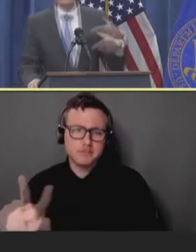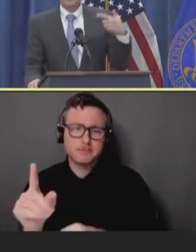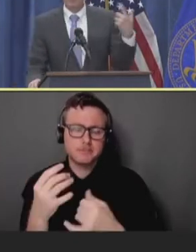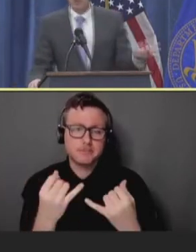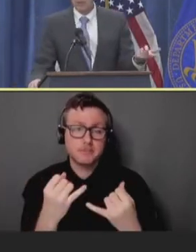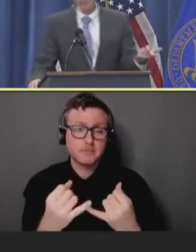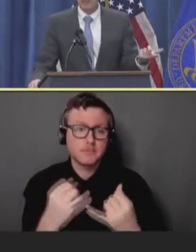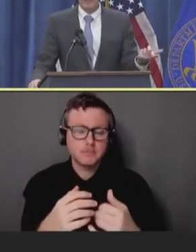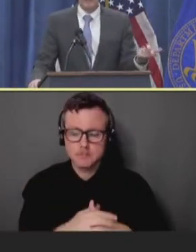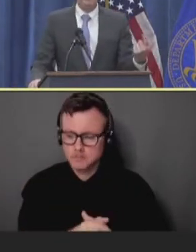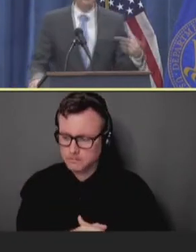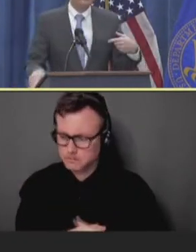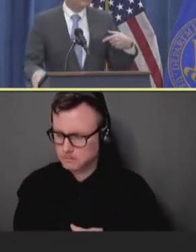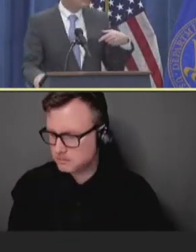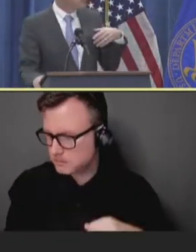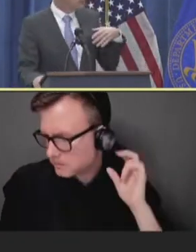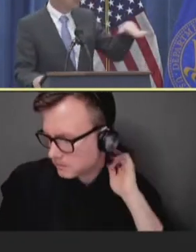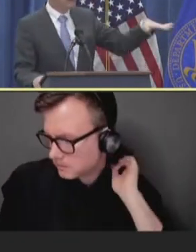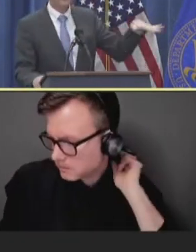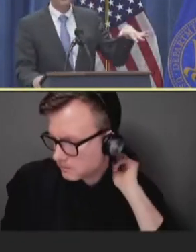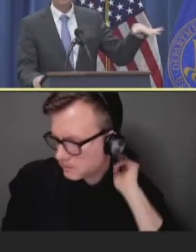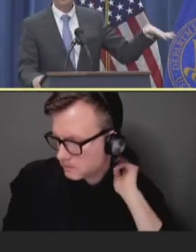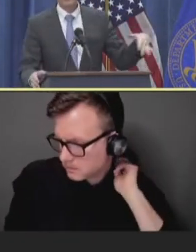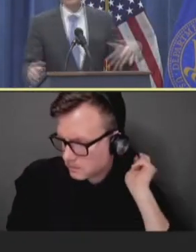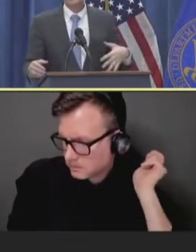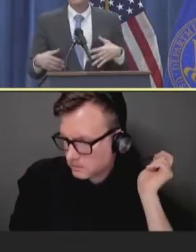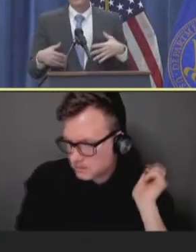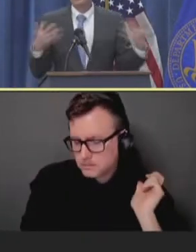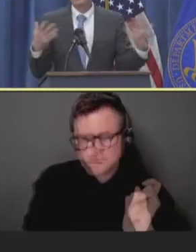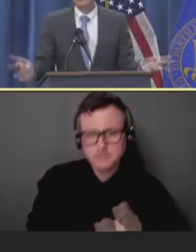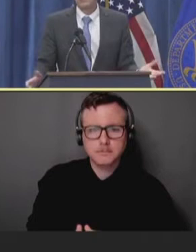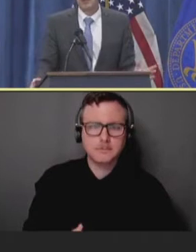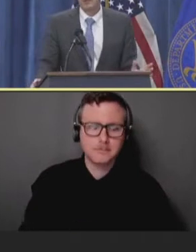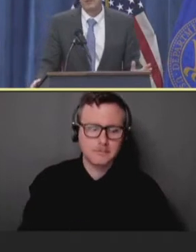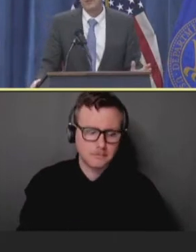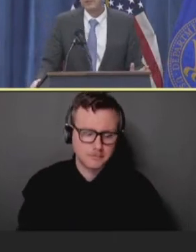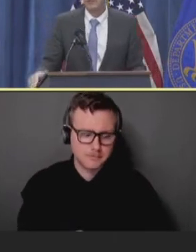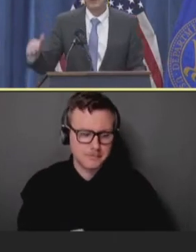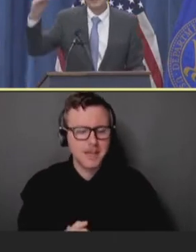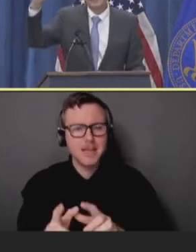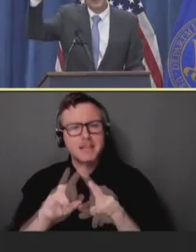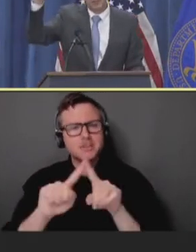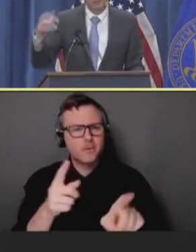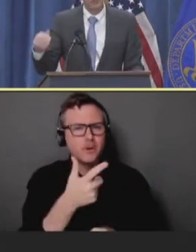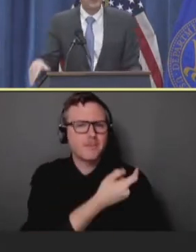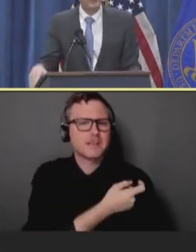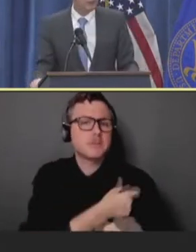It's even more complicated because different vaccines have different degrees of reduction